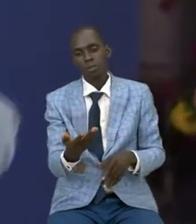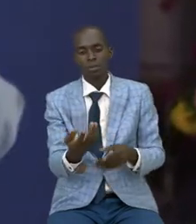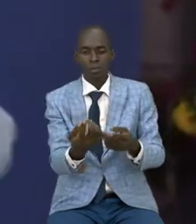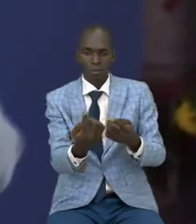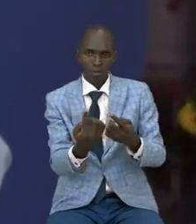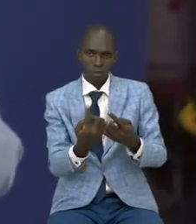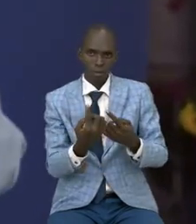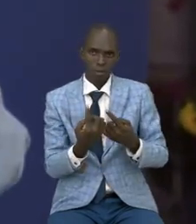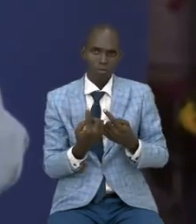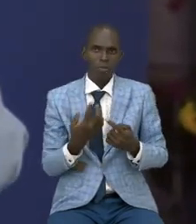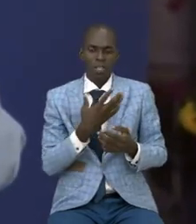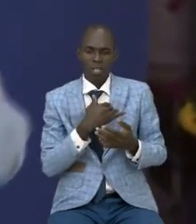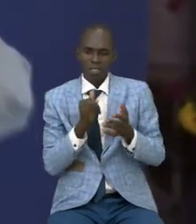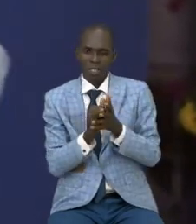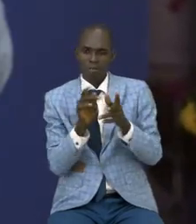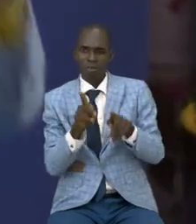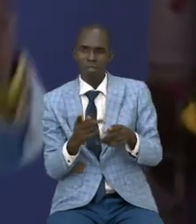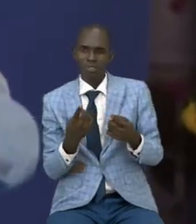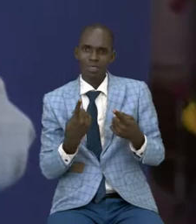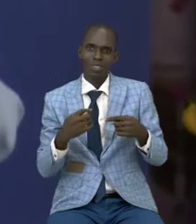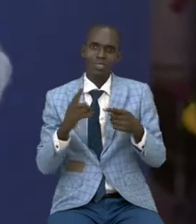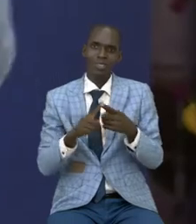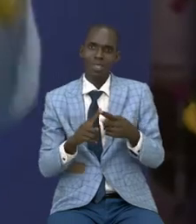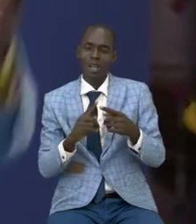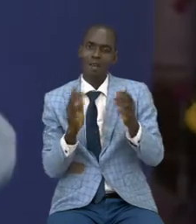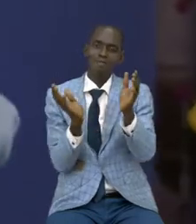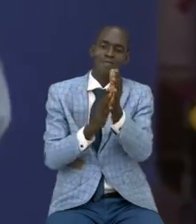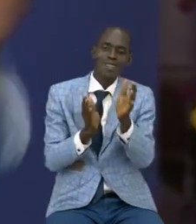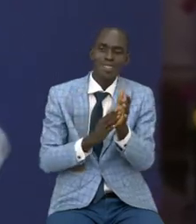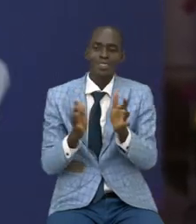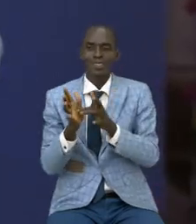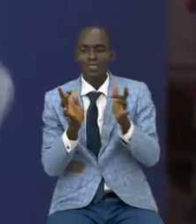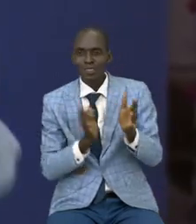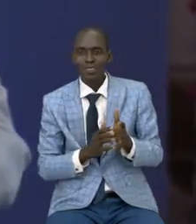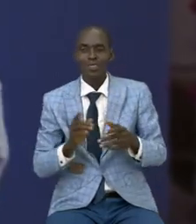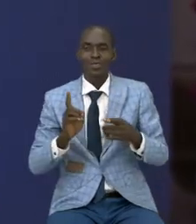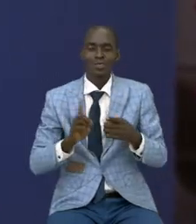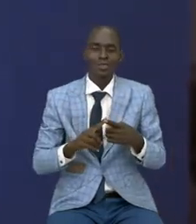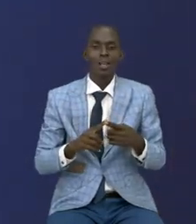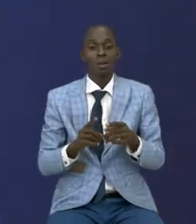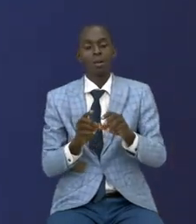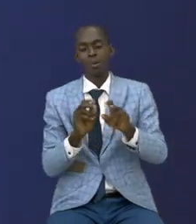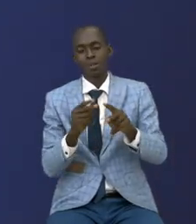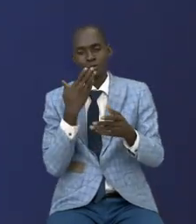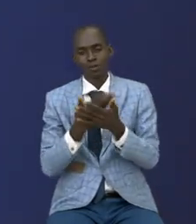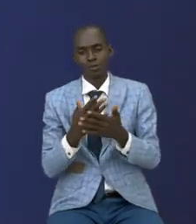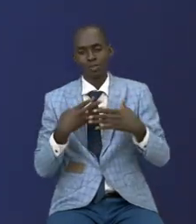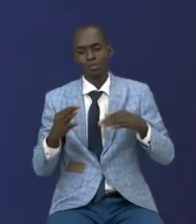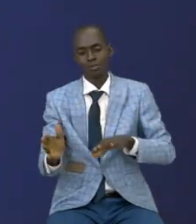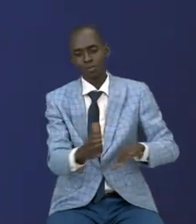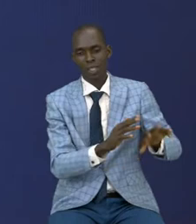tried you you know praising my mission his titus okay you're here and then the third one just came